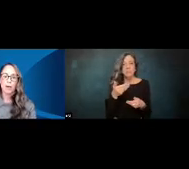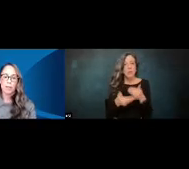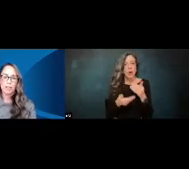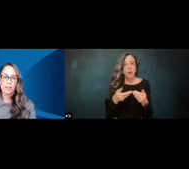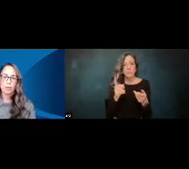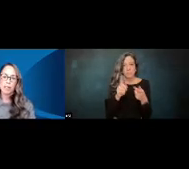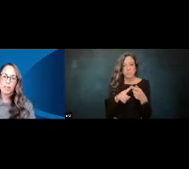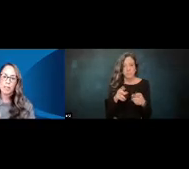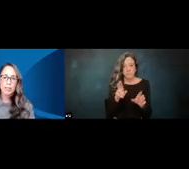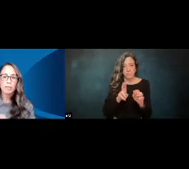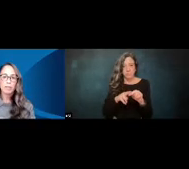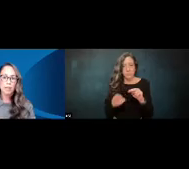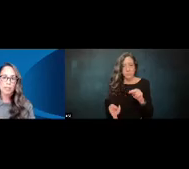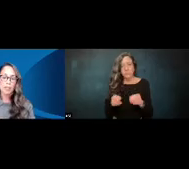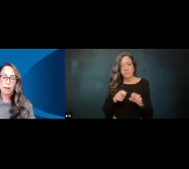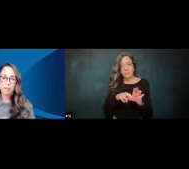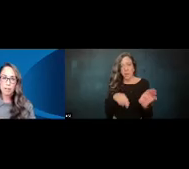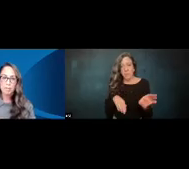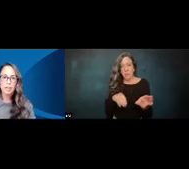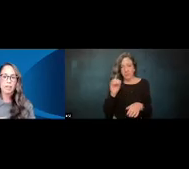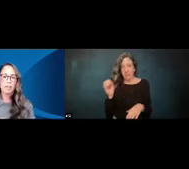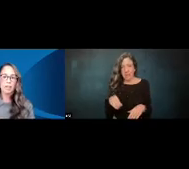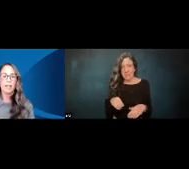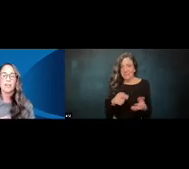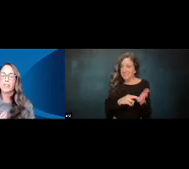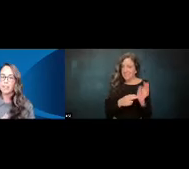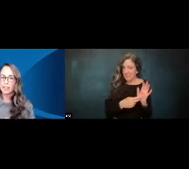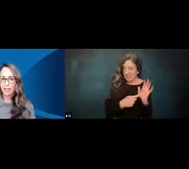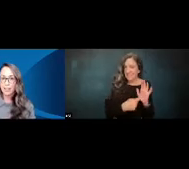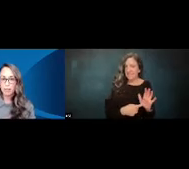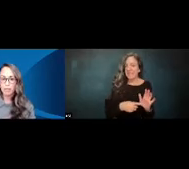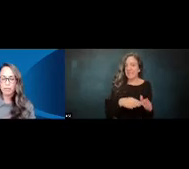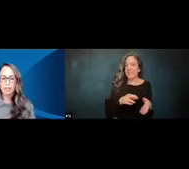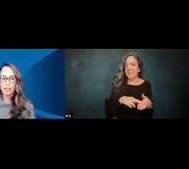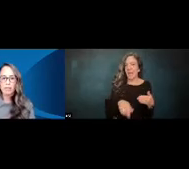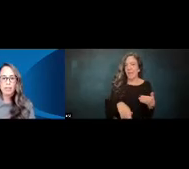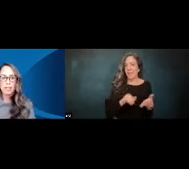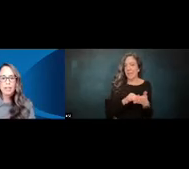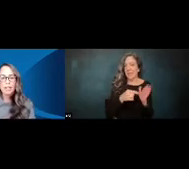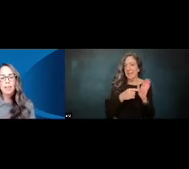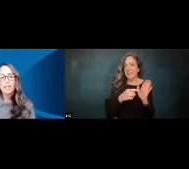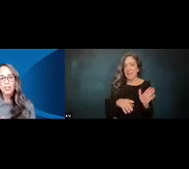dropout rates. So it clearly reflects the outcome that the indicator is designed to influence.